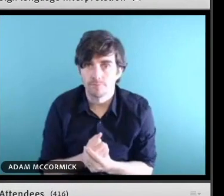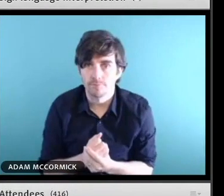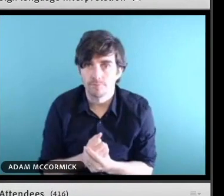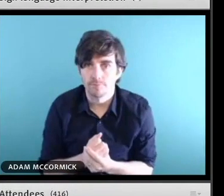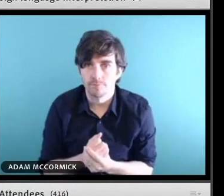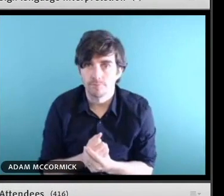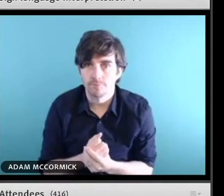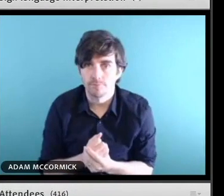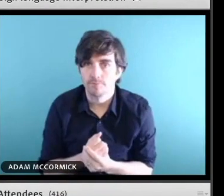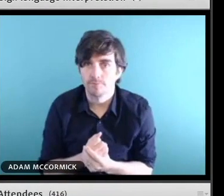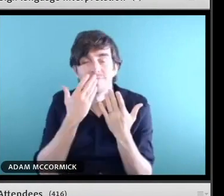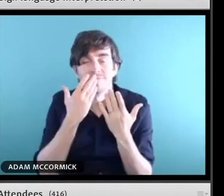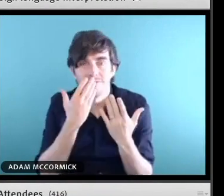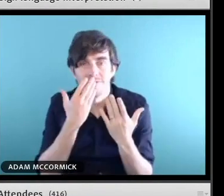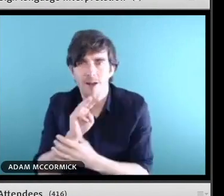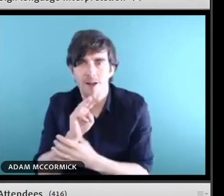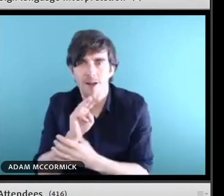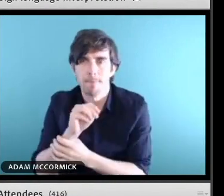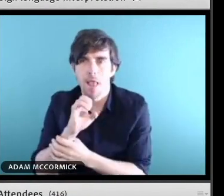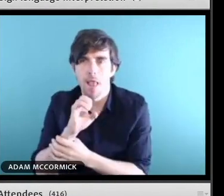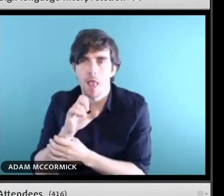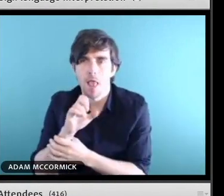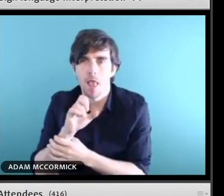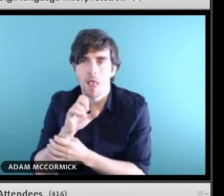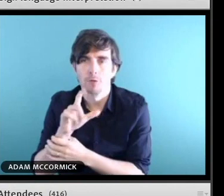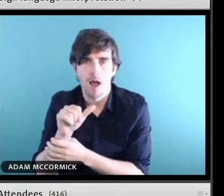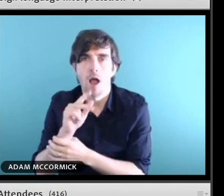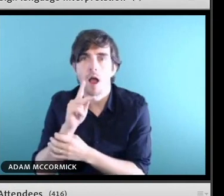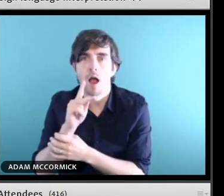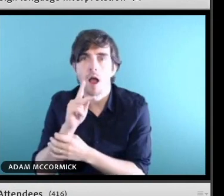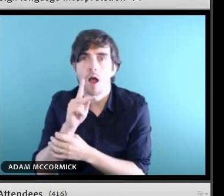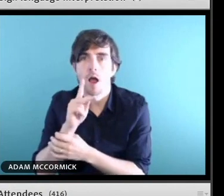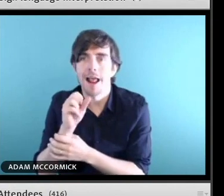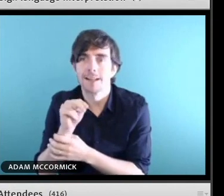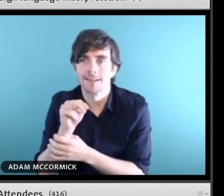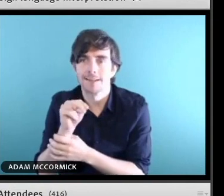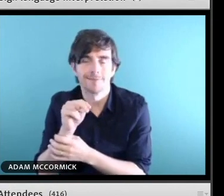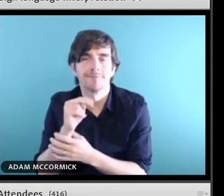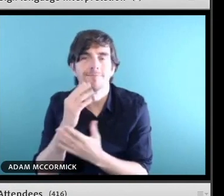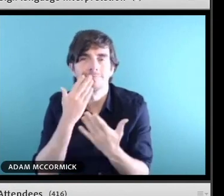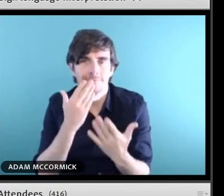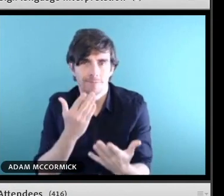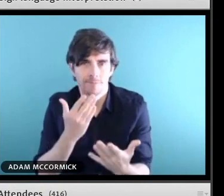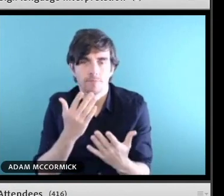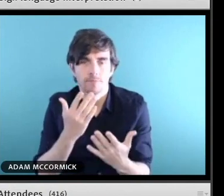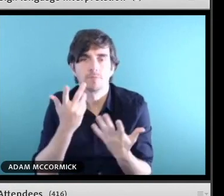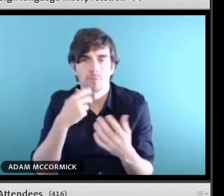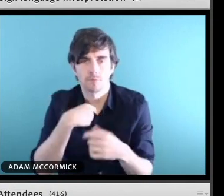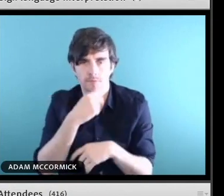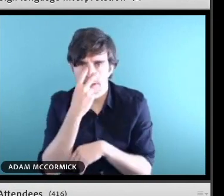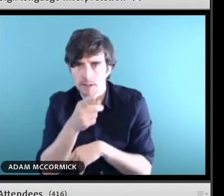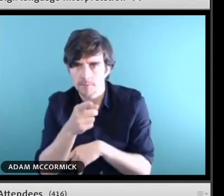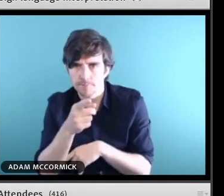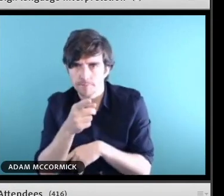We'd like to invite you in the virtual room today to participate in a brief exercise to